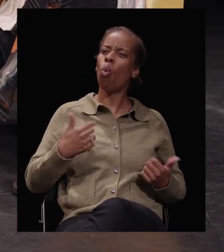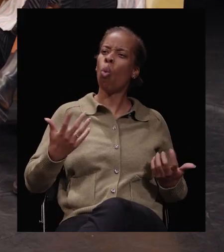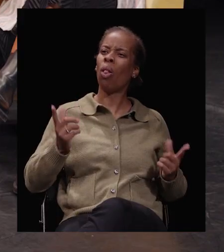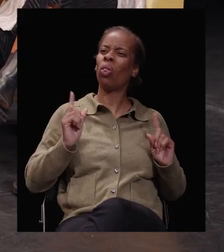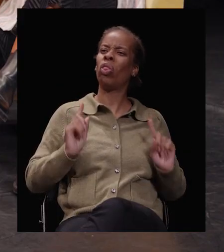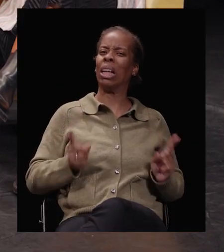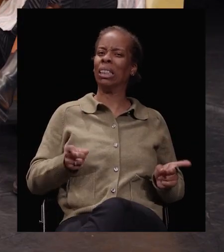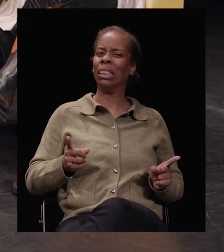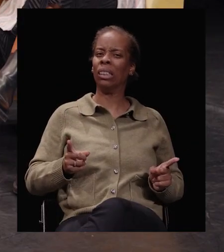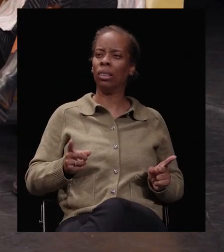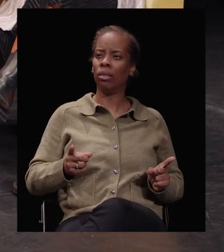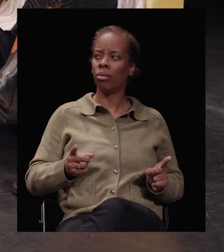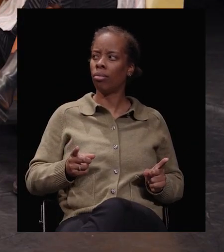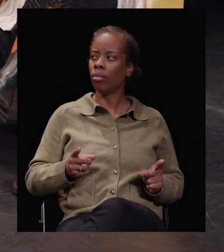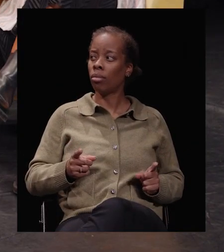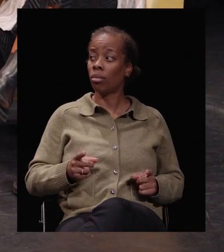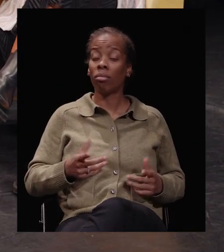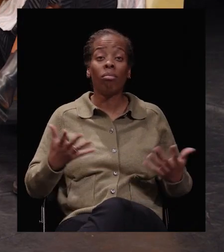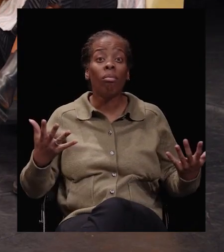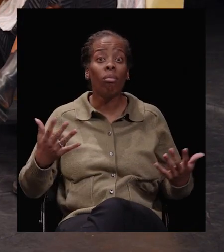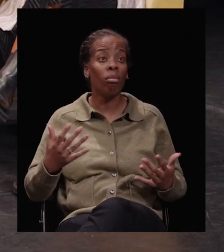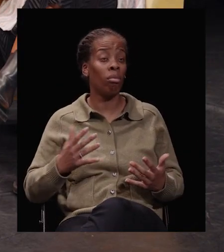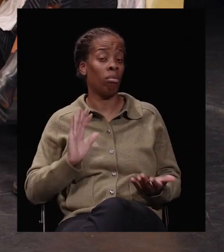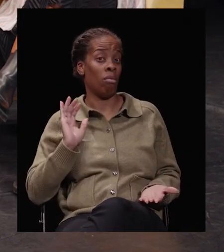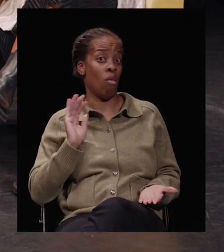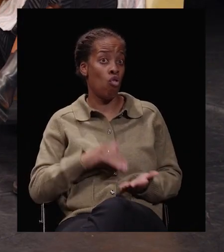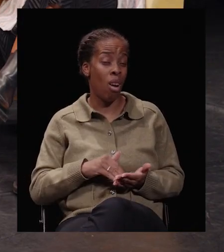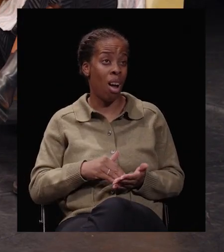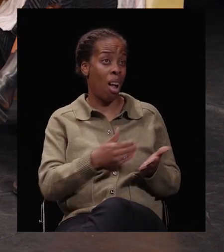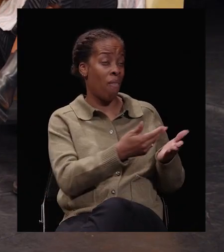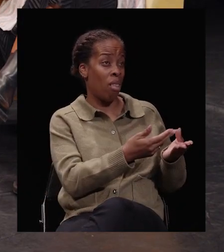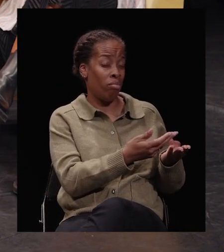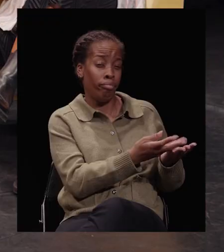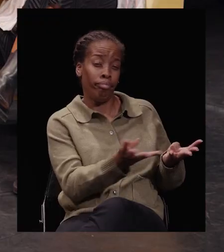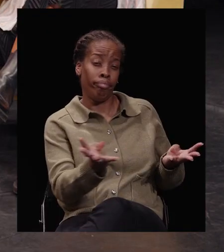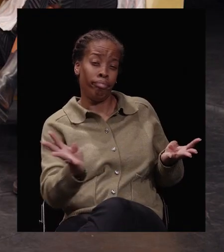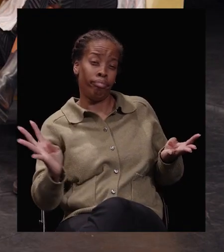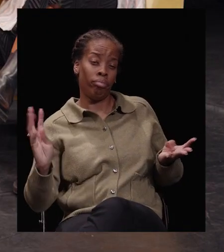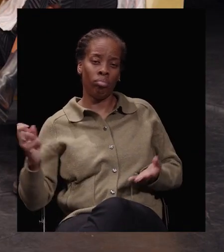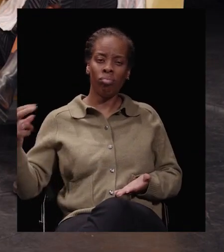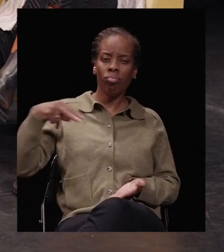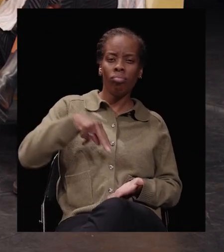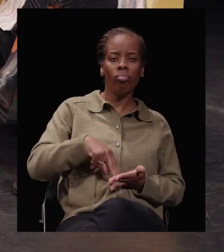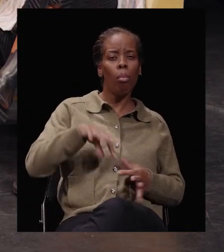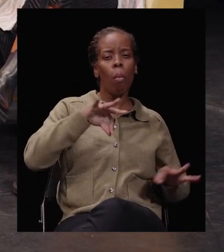of standing in front of a room full of people and not falling over